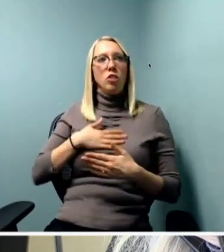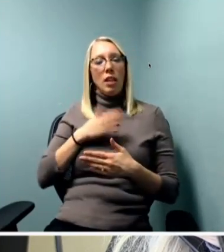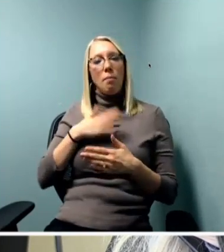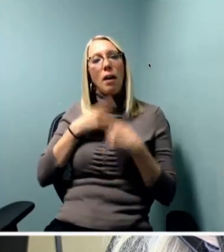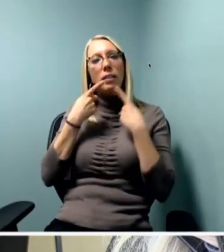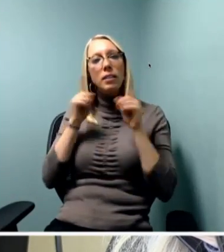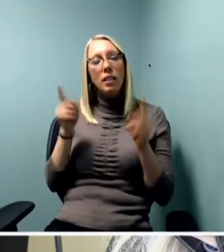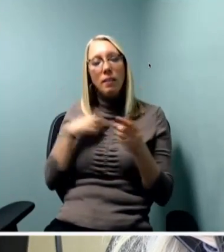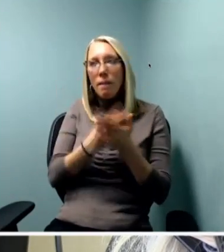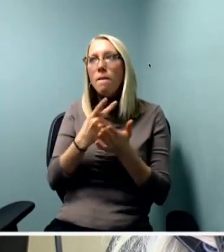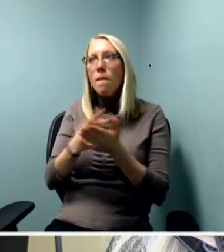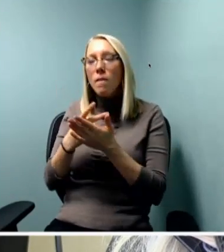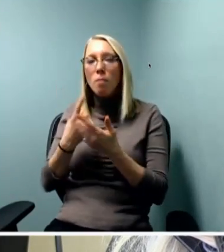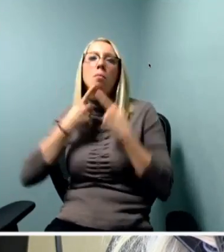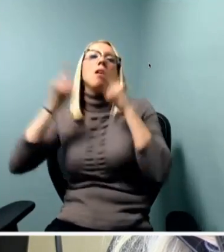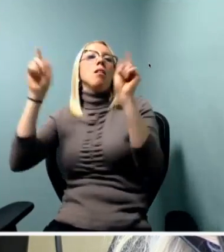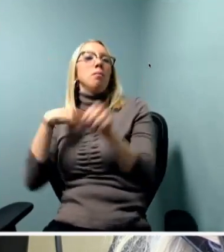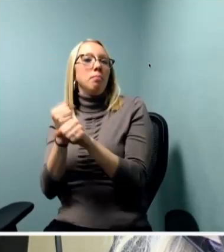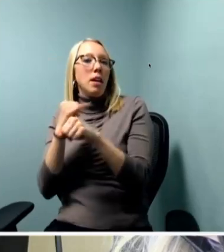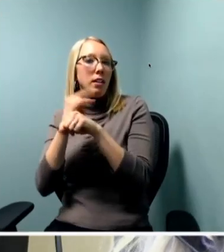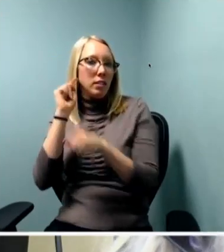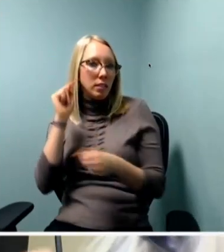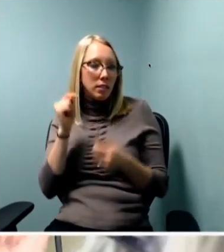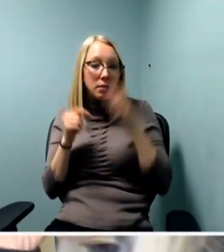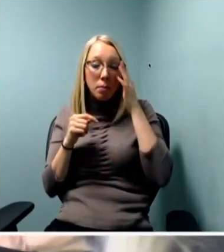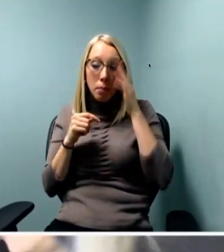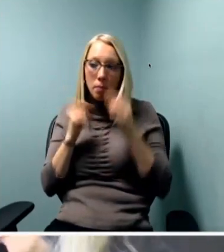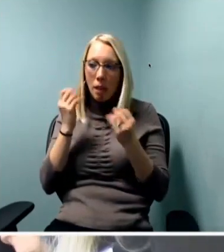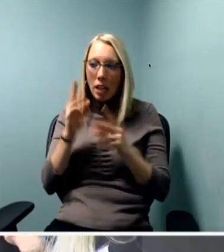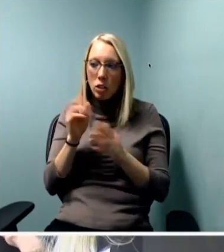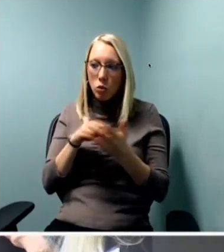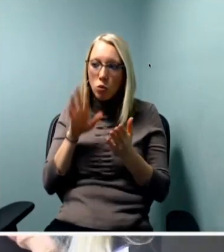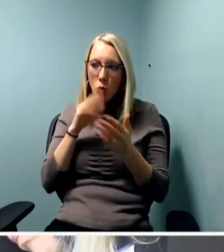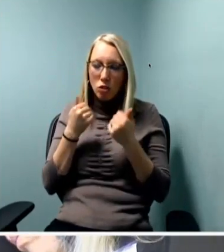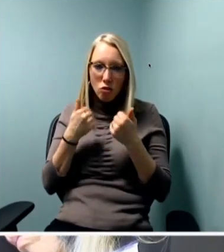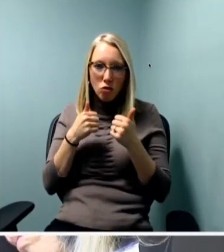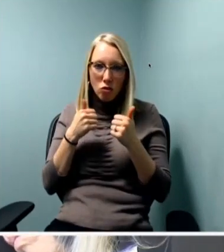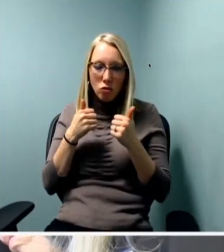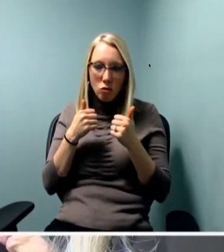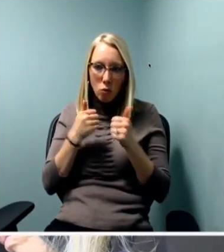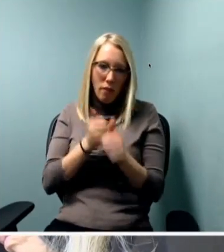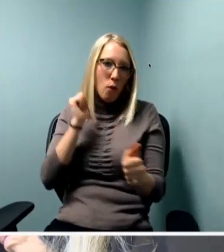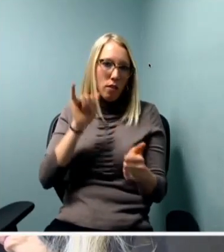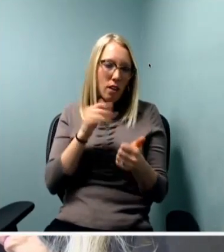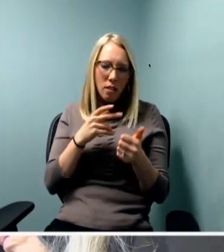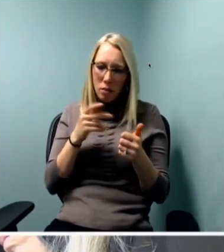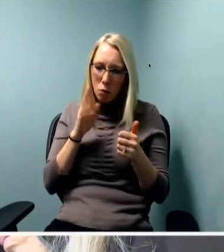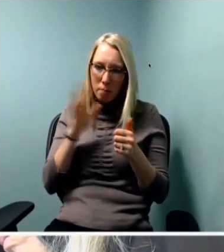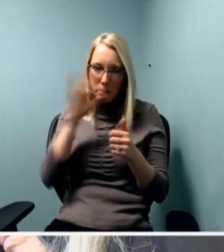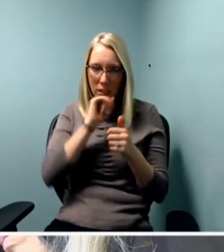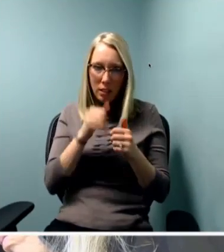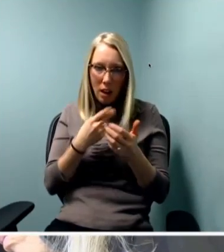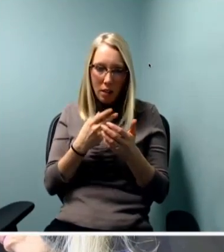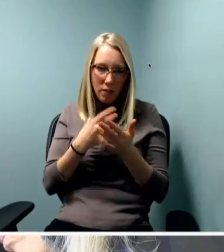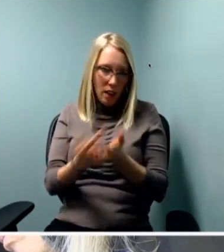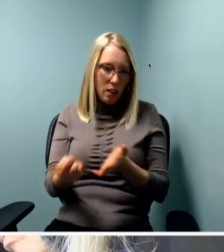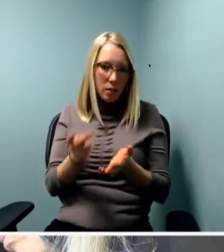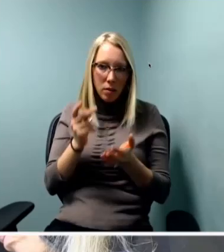prior to getting to a BU, what's the disability population of BU? Probably 2%.